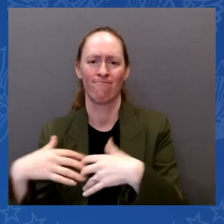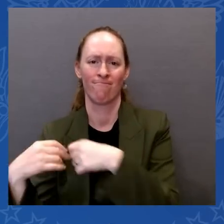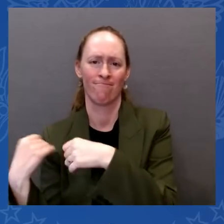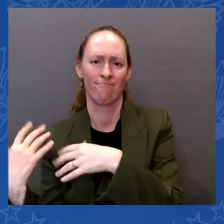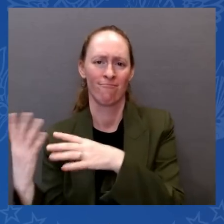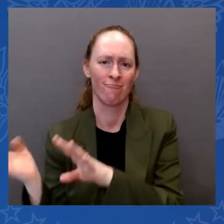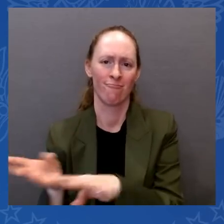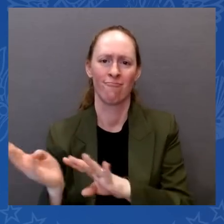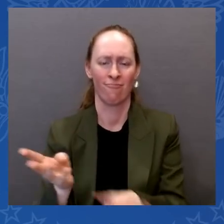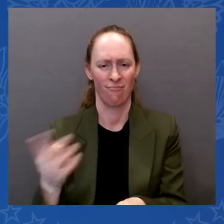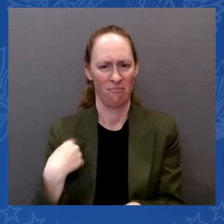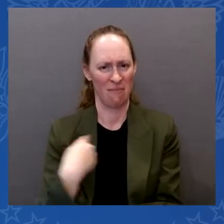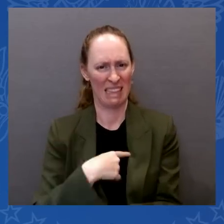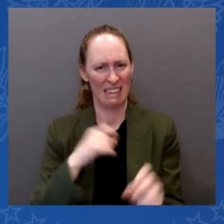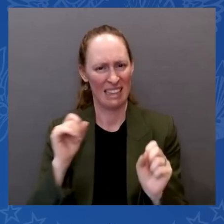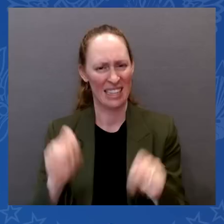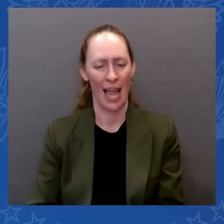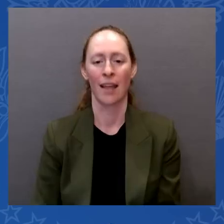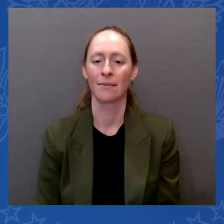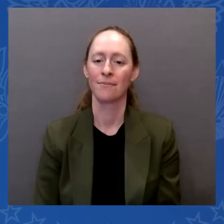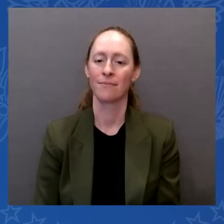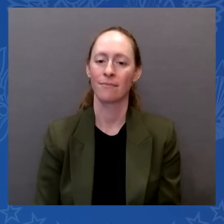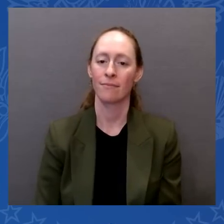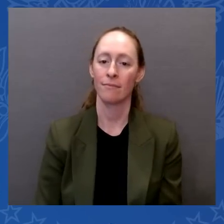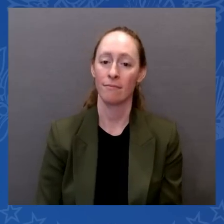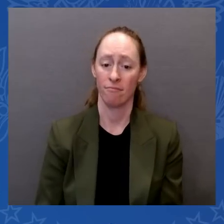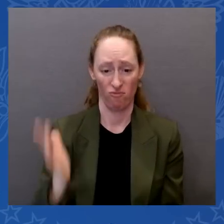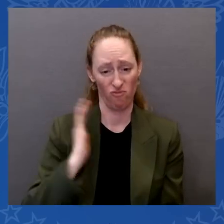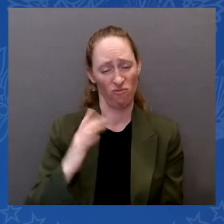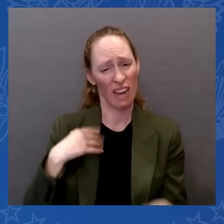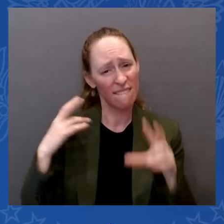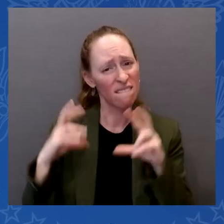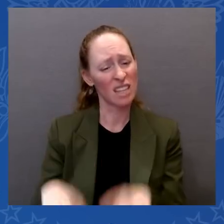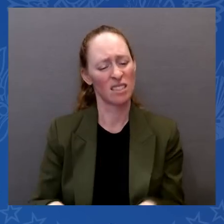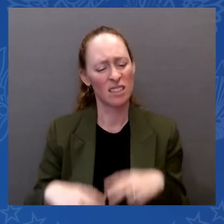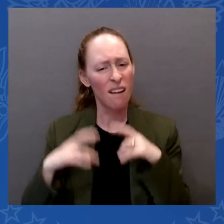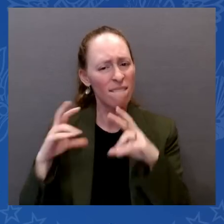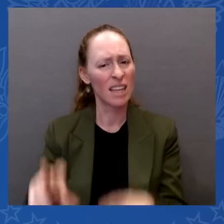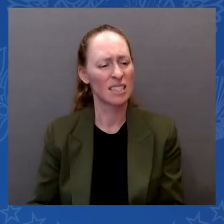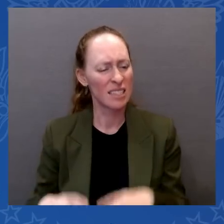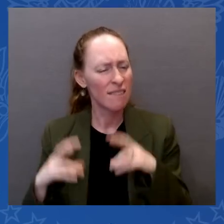somewhere along the way, we stopped investing in ourselves. Jobs were going overseas.